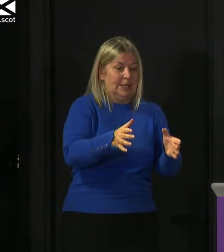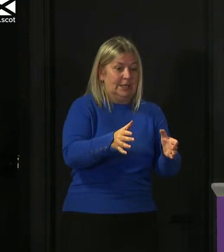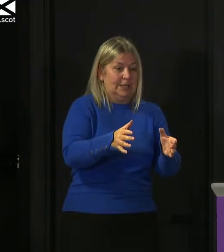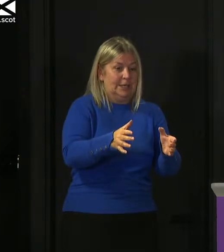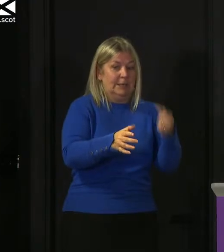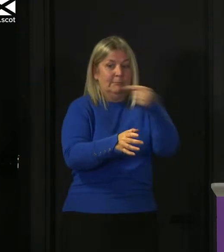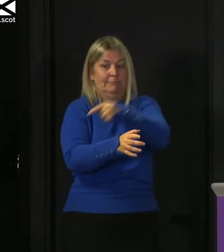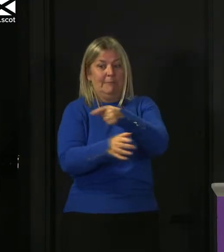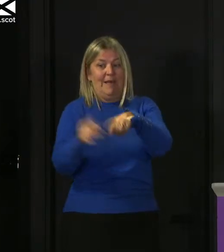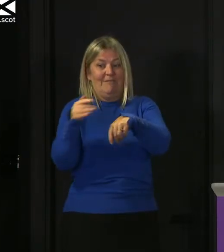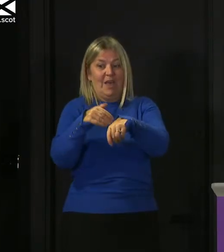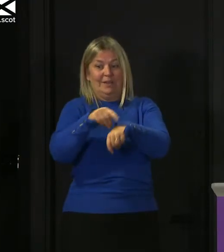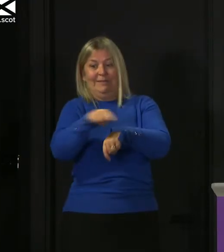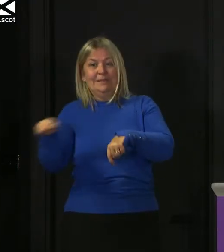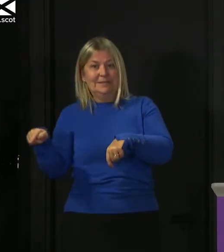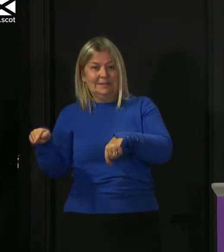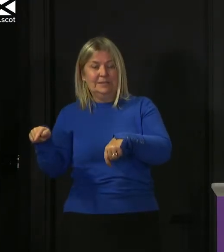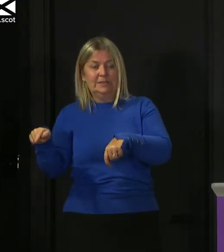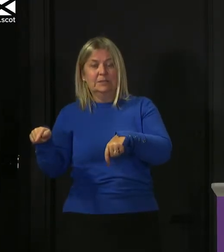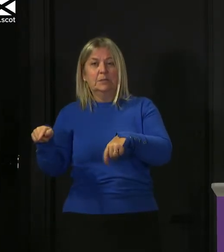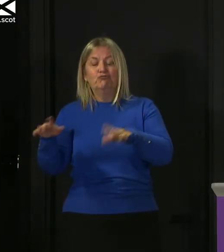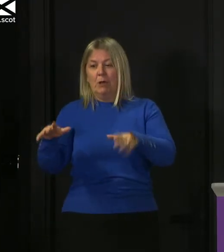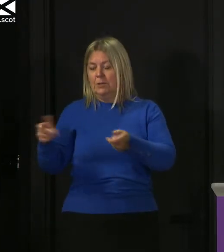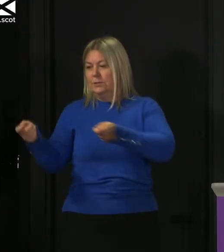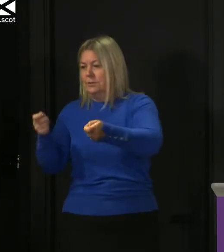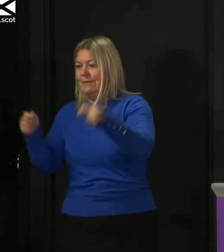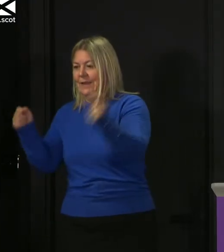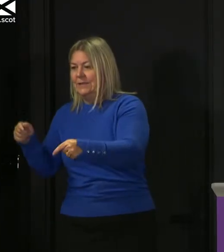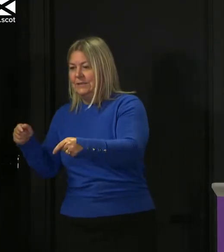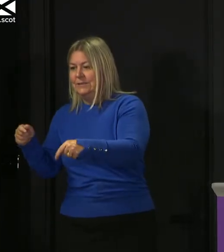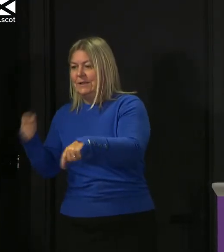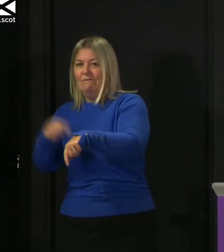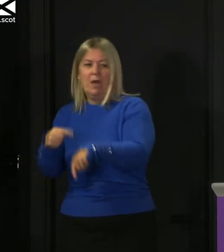are trying to do that to the best of our ability and undoubtedly not always getting it right. I've